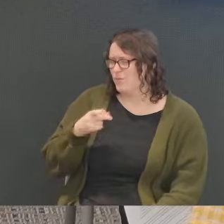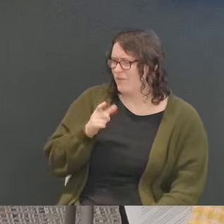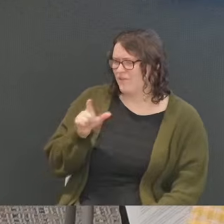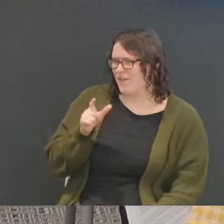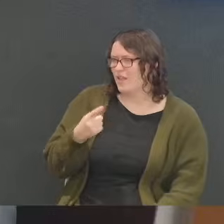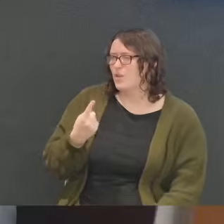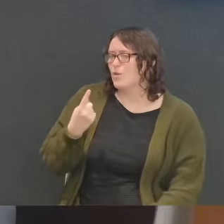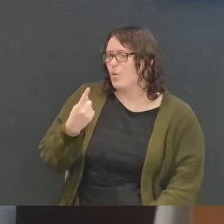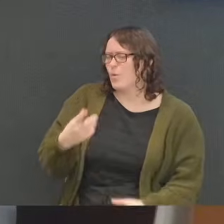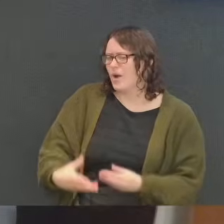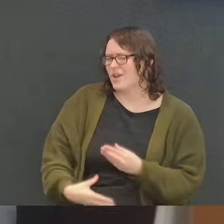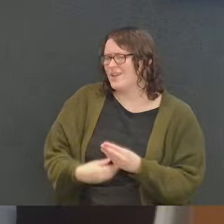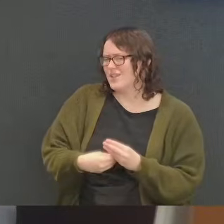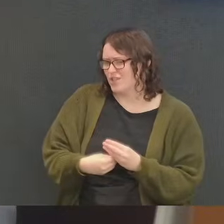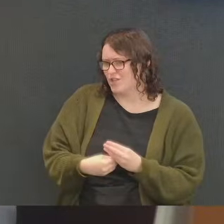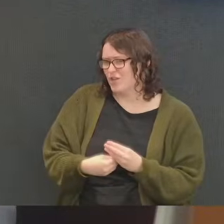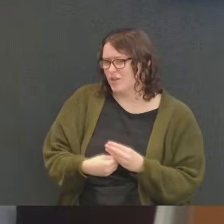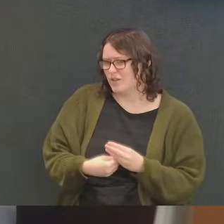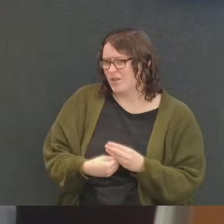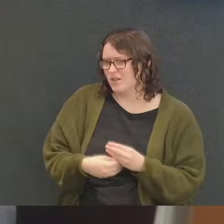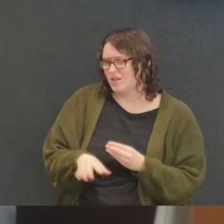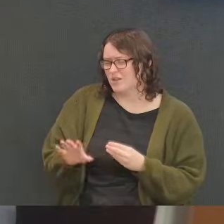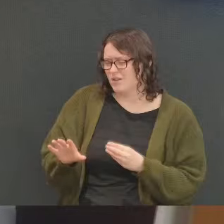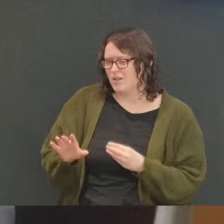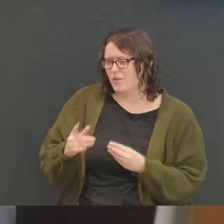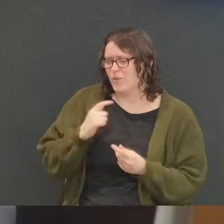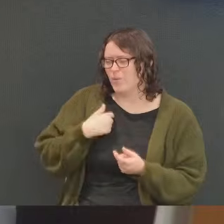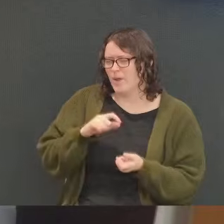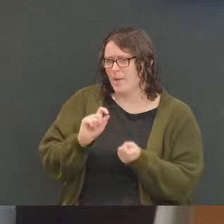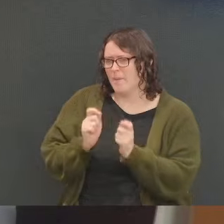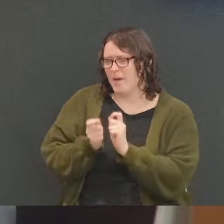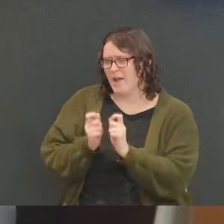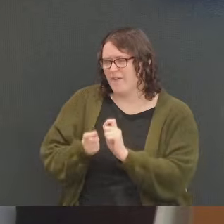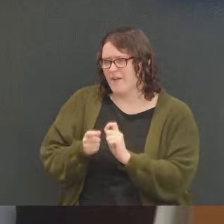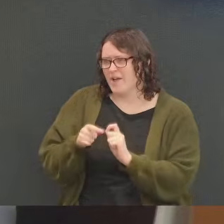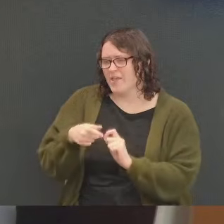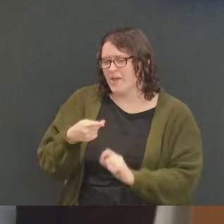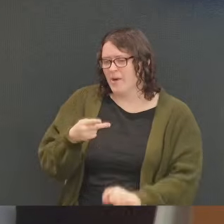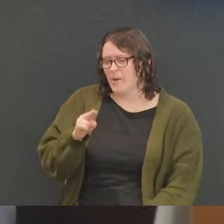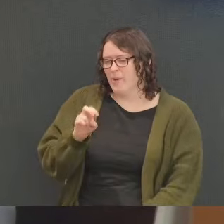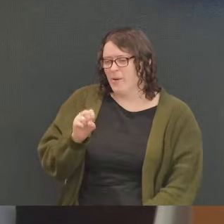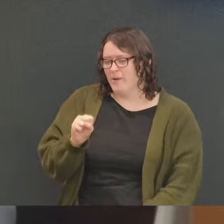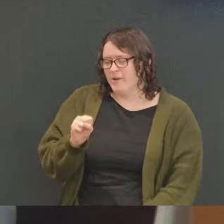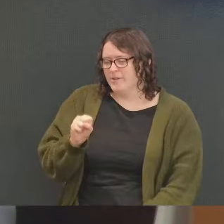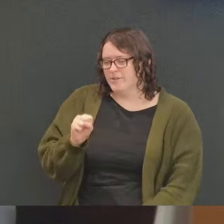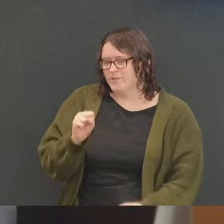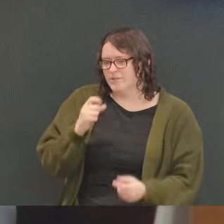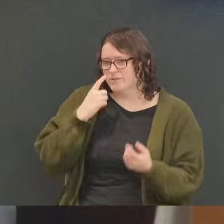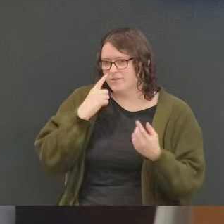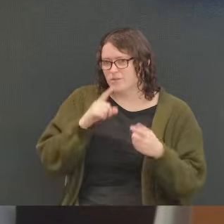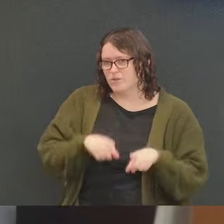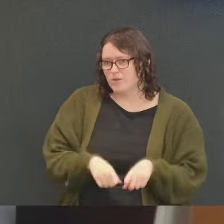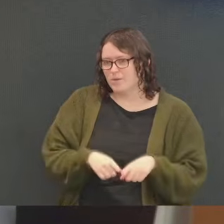additional I think we we actually modified this the PURs agreement to take to hold on one vendor.